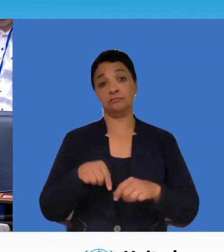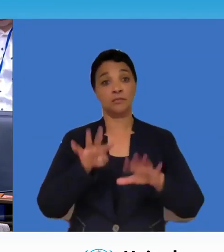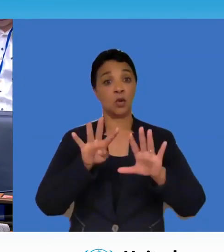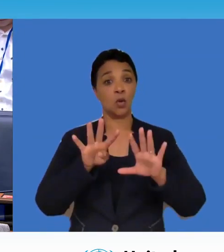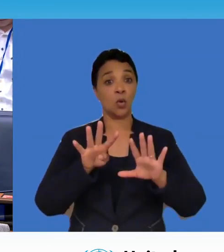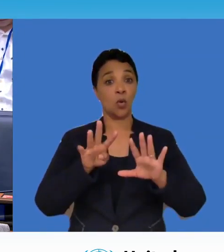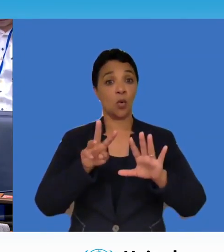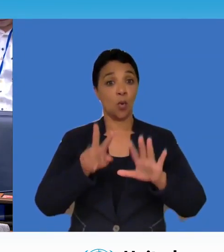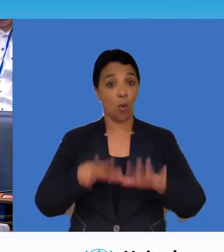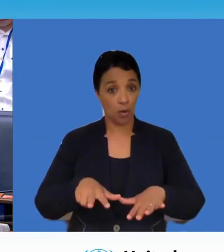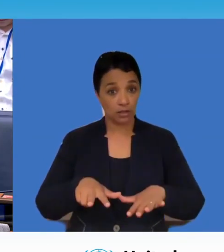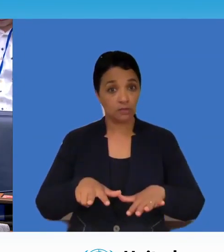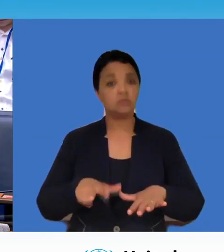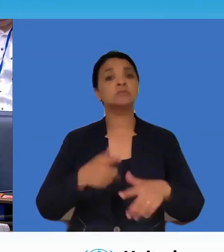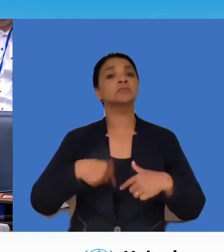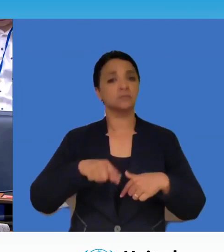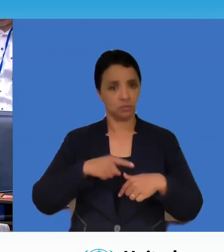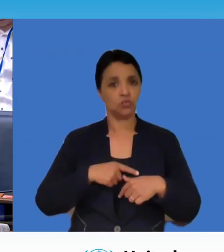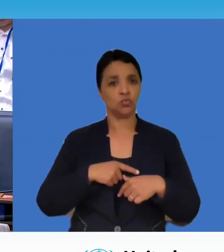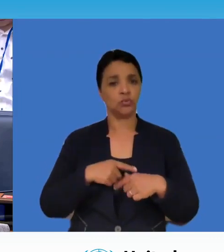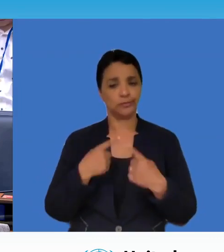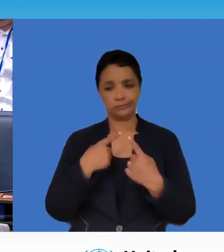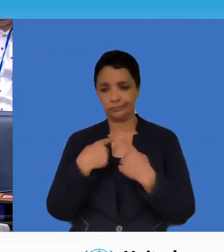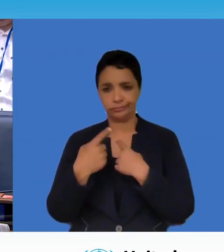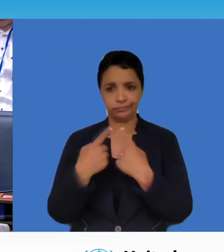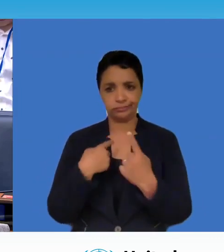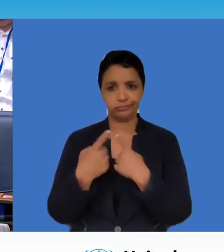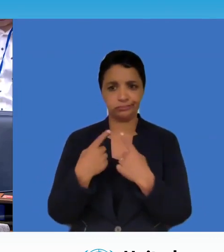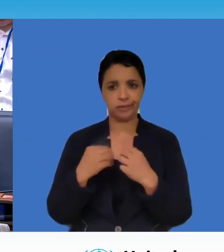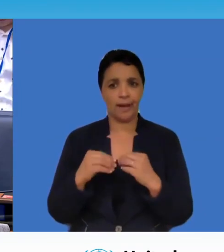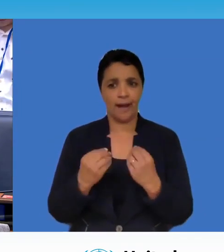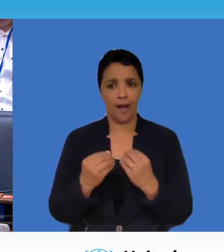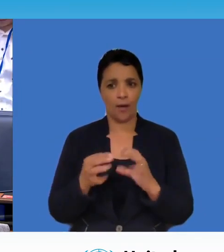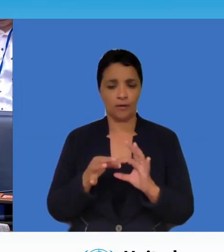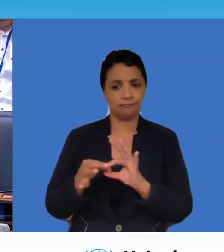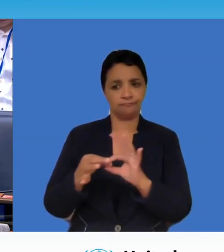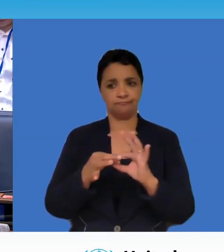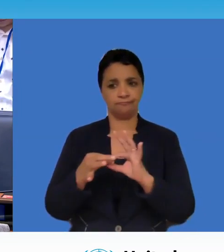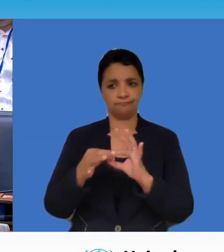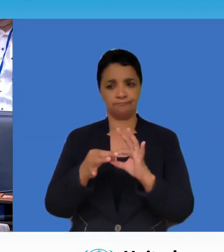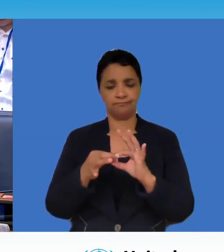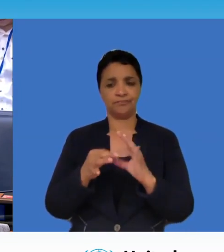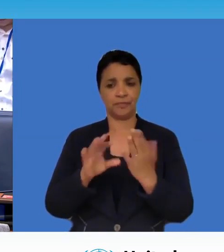August Mongolia second Mongolia second and third reports were discussed and the United